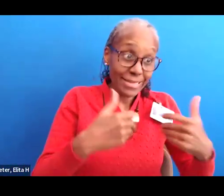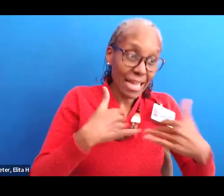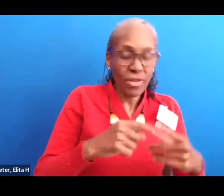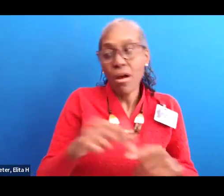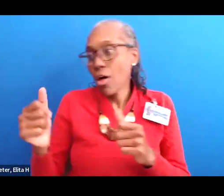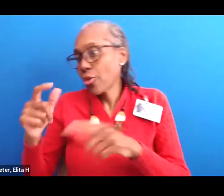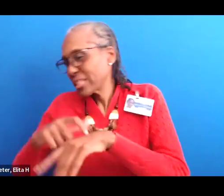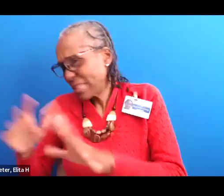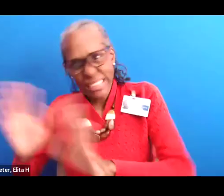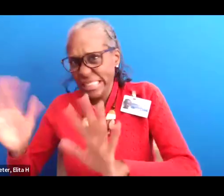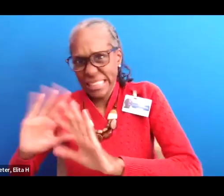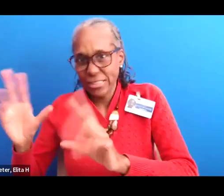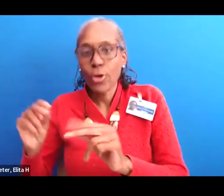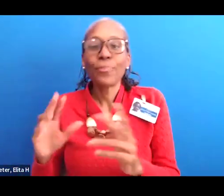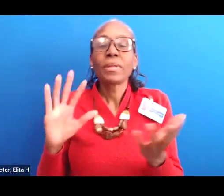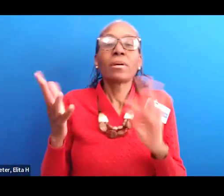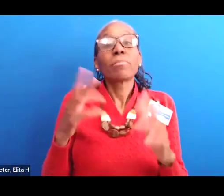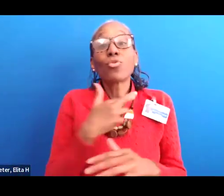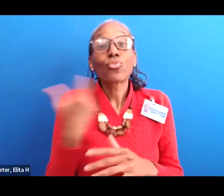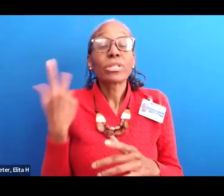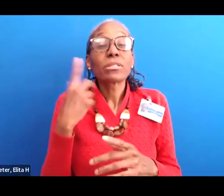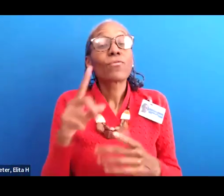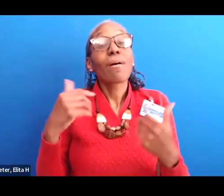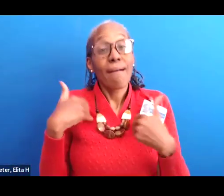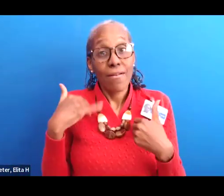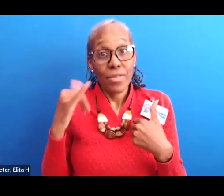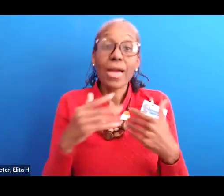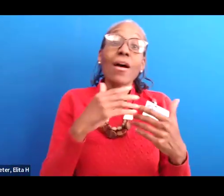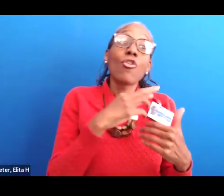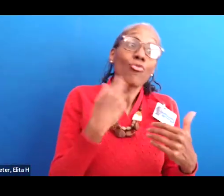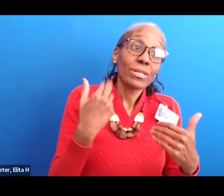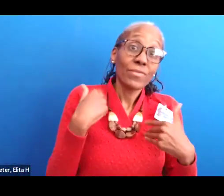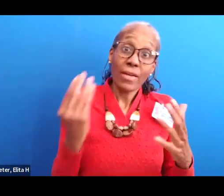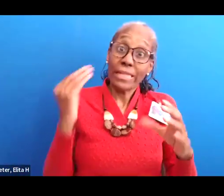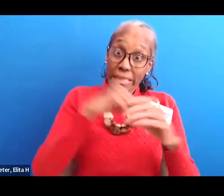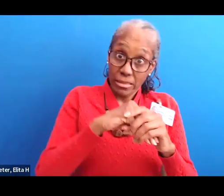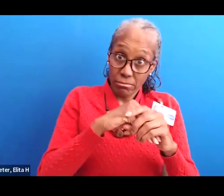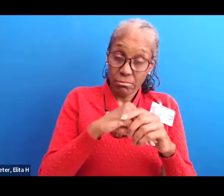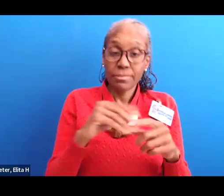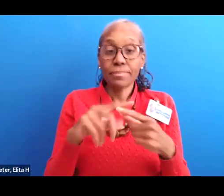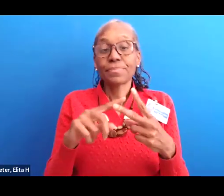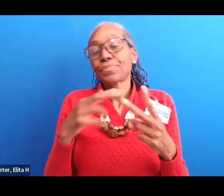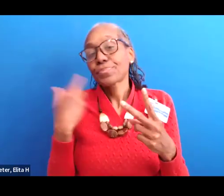Sometimes they'll say no, there are some risks from having them. There are risks for having them put in, so avoid your risk and benefit.